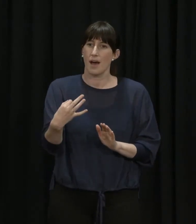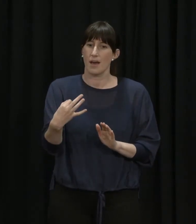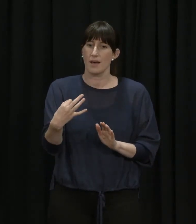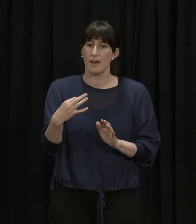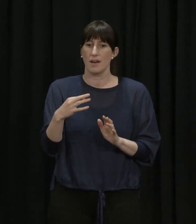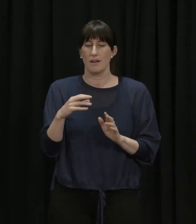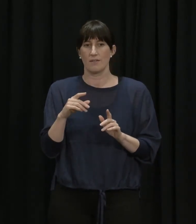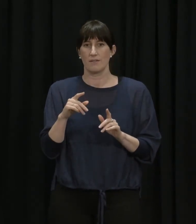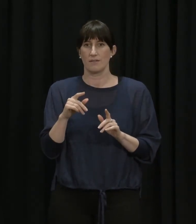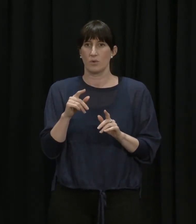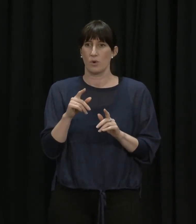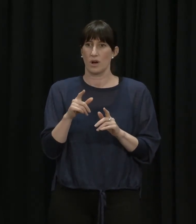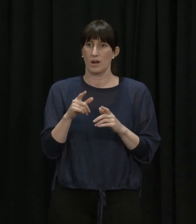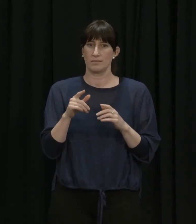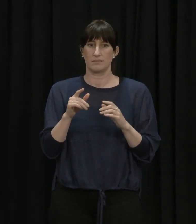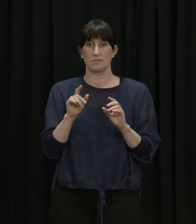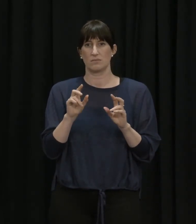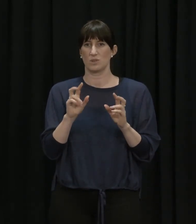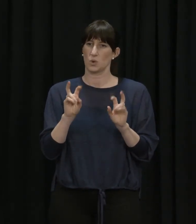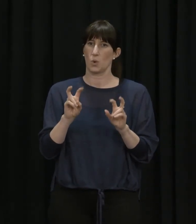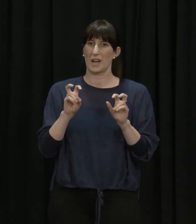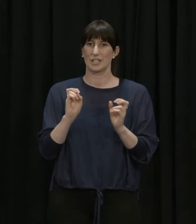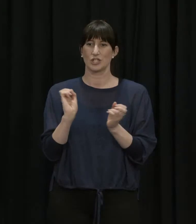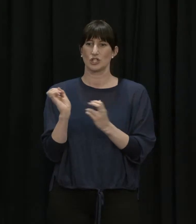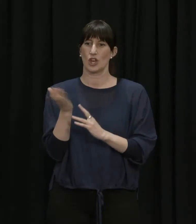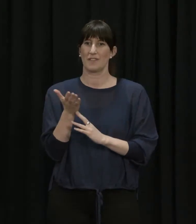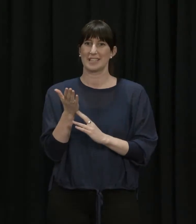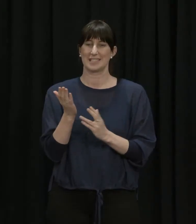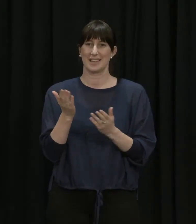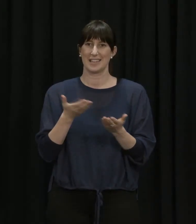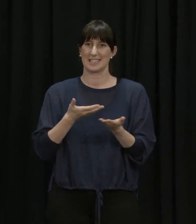exemptions, as well as those for people who are required to be vaccinated under the order,